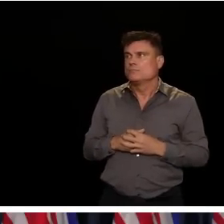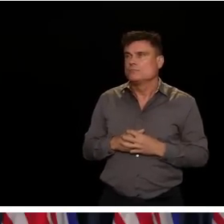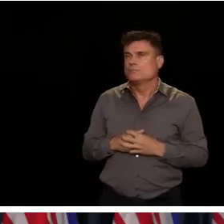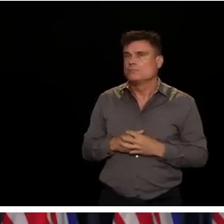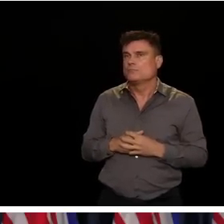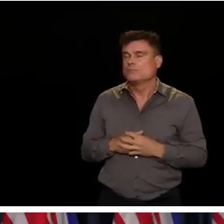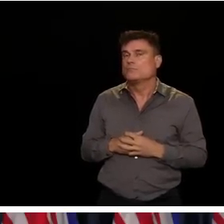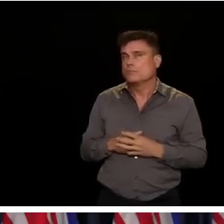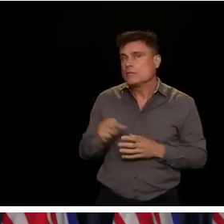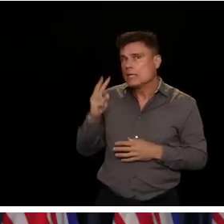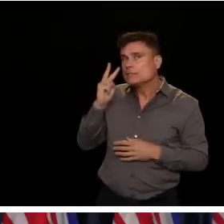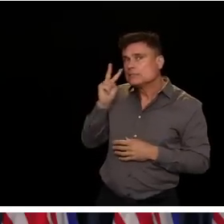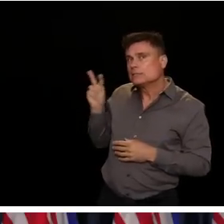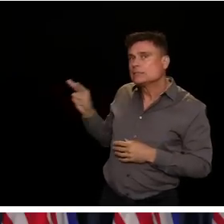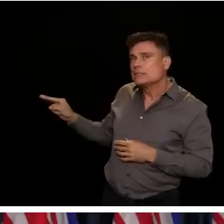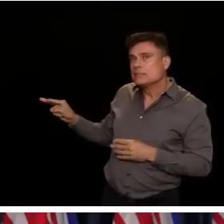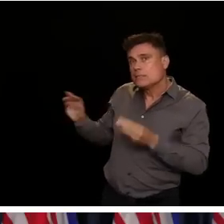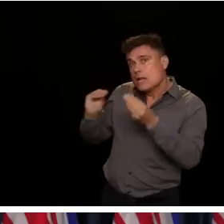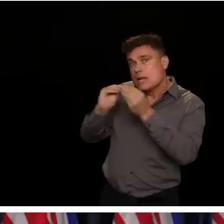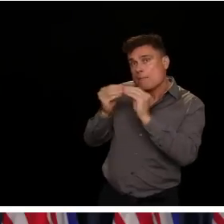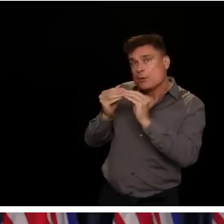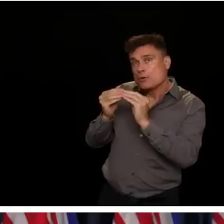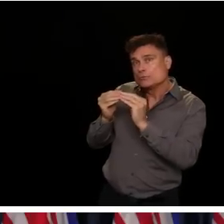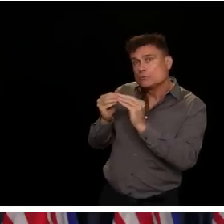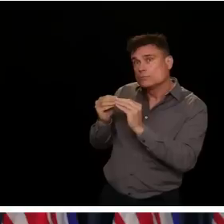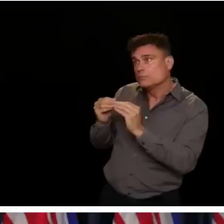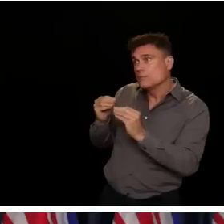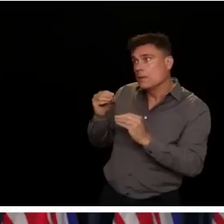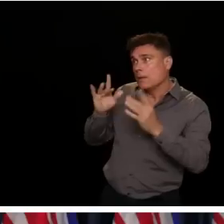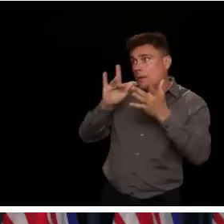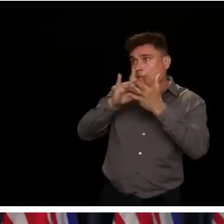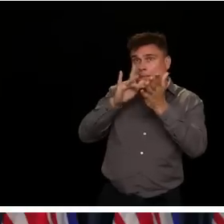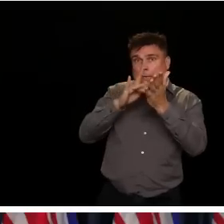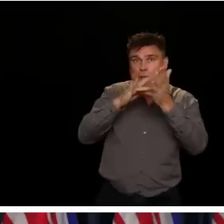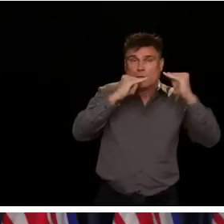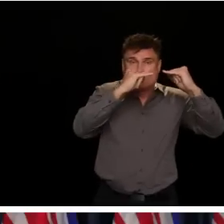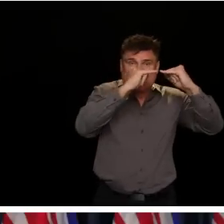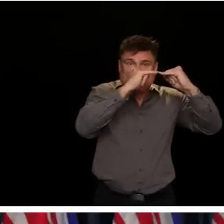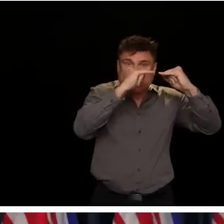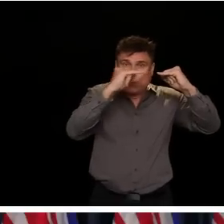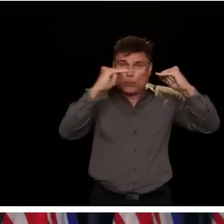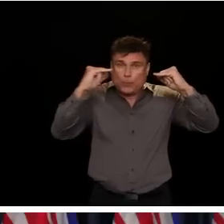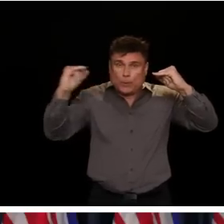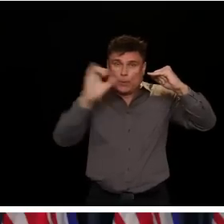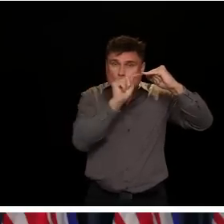where we know we will have more activity , we know we will be moving more,